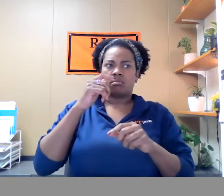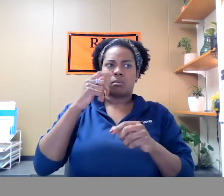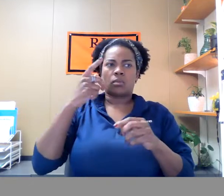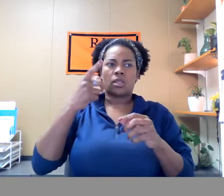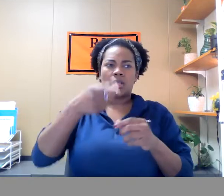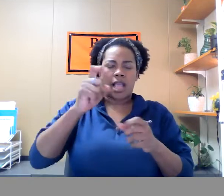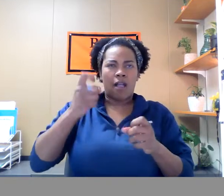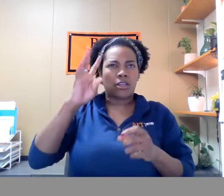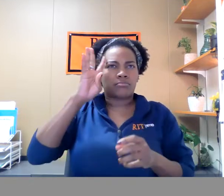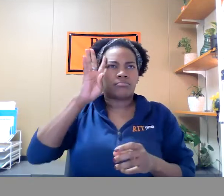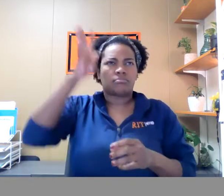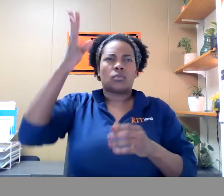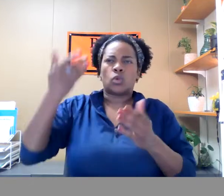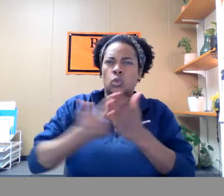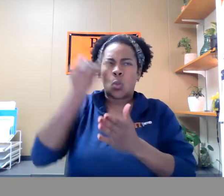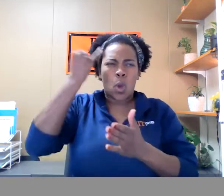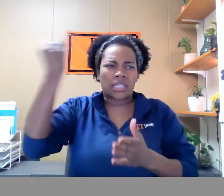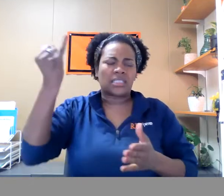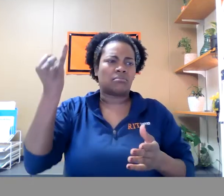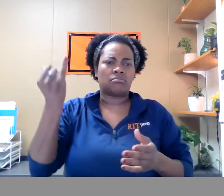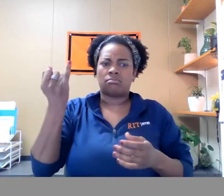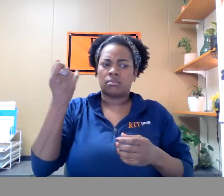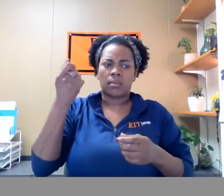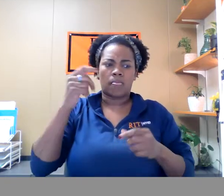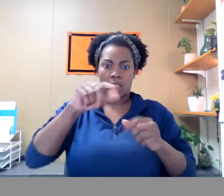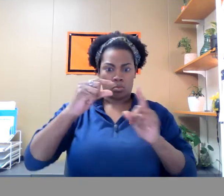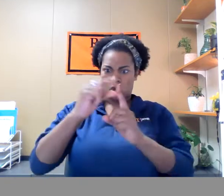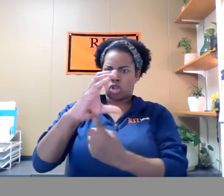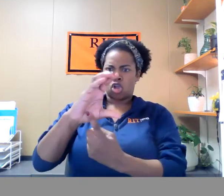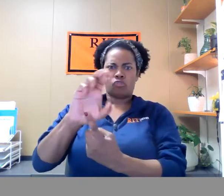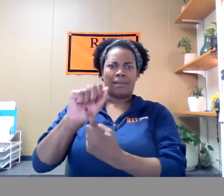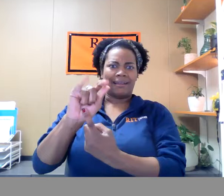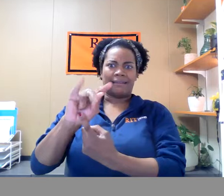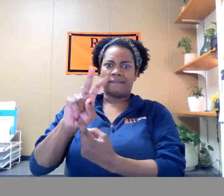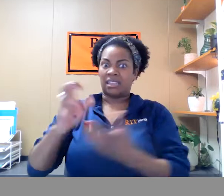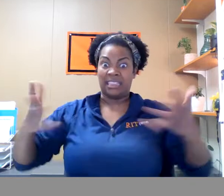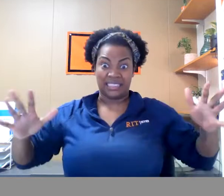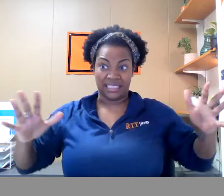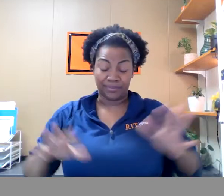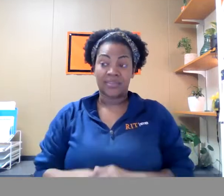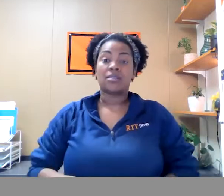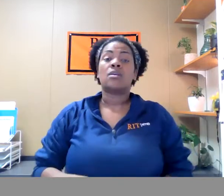This really is a creative, innovational approach.